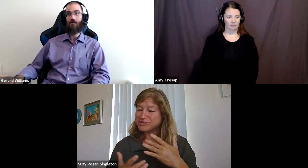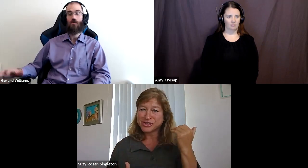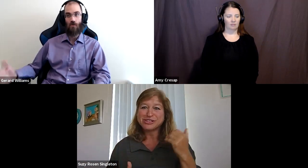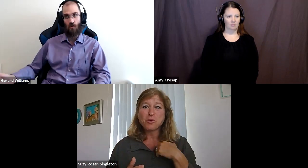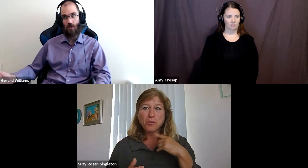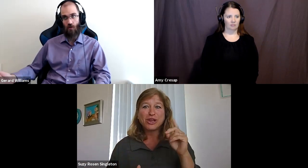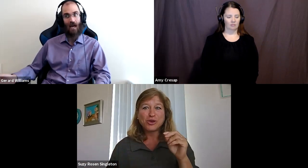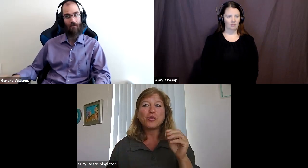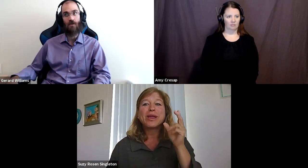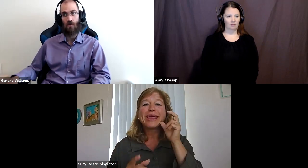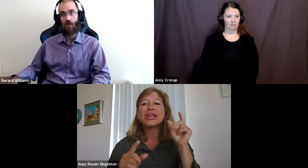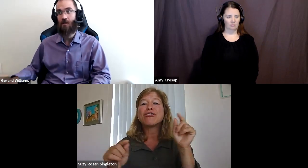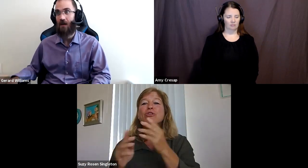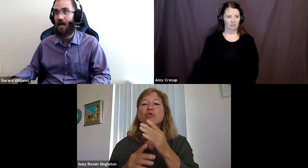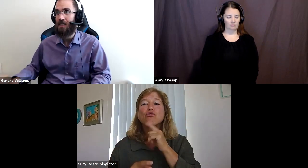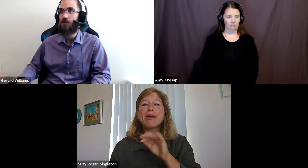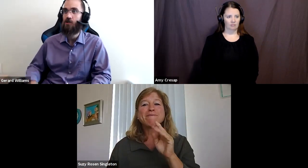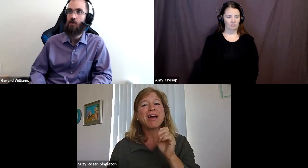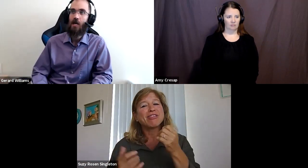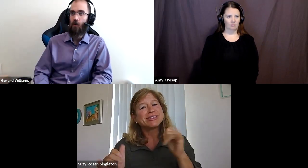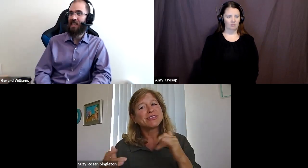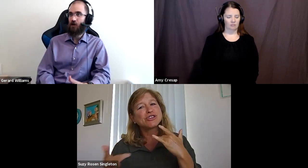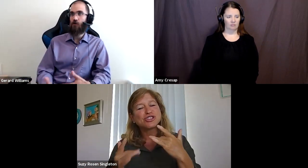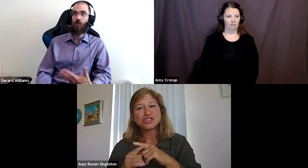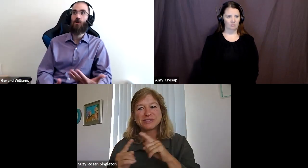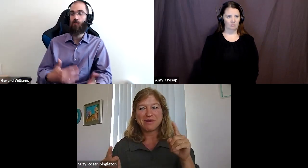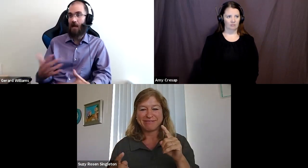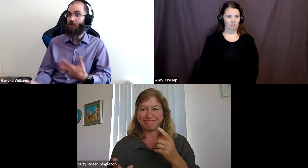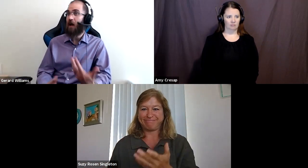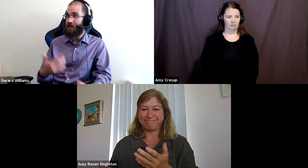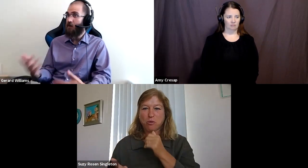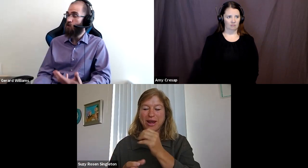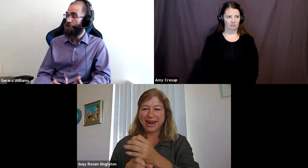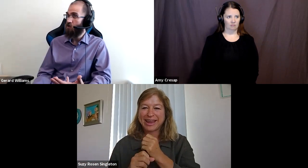if you truly do have concerns about that issue, we hear through the grapevine that those concerns